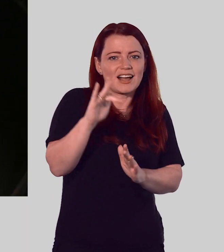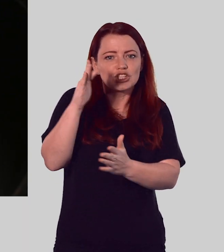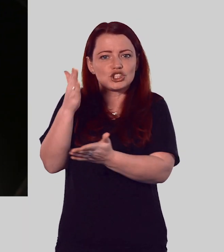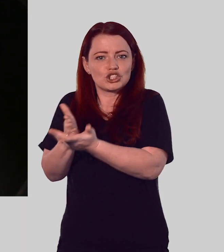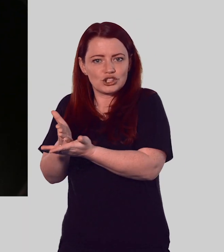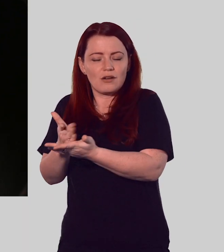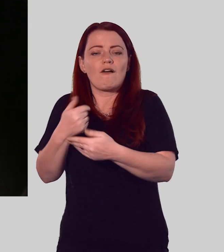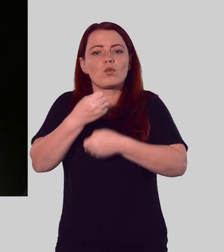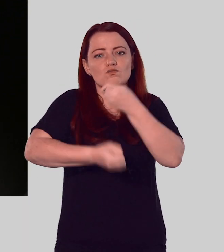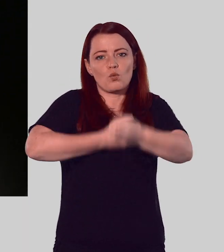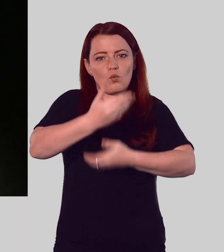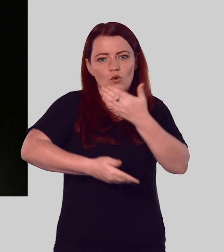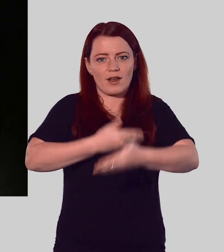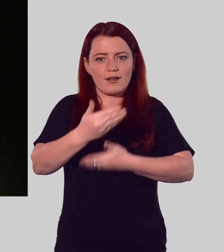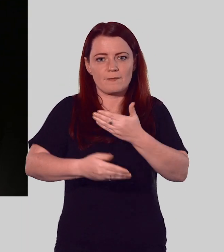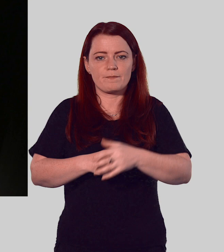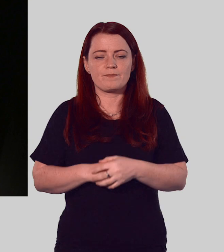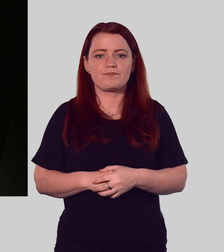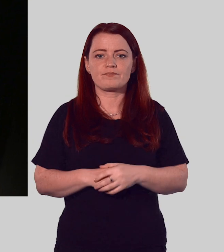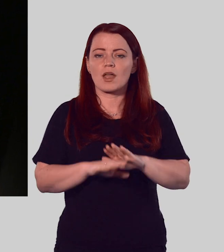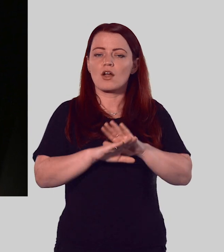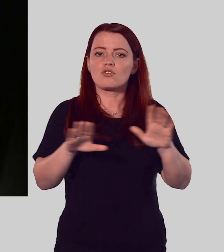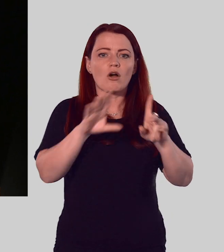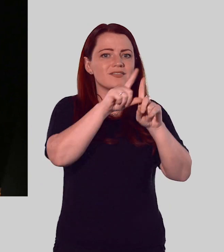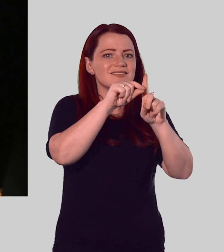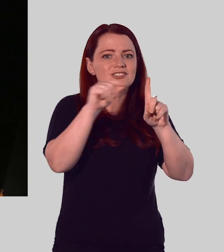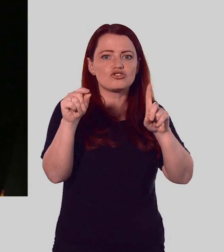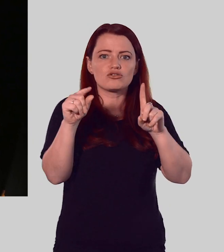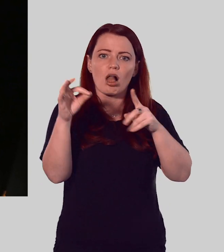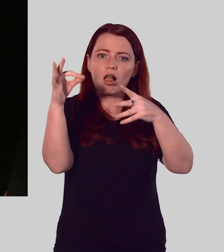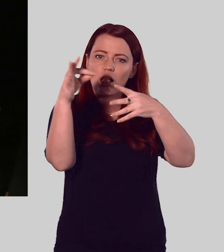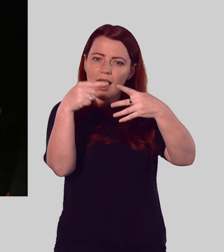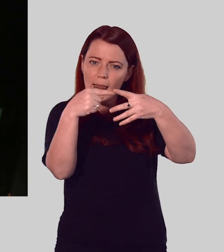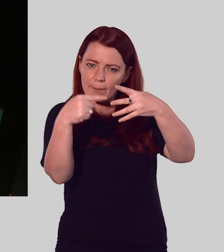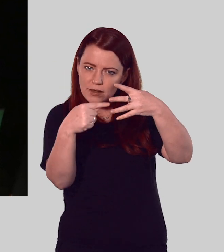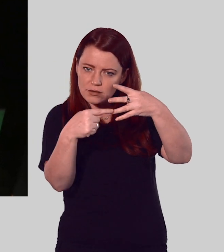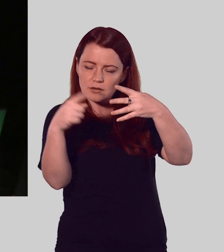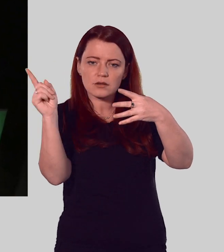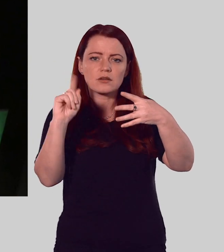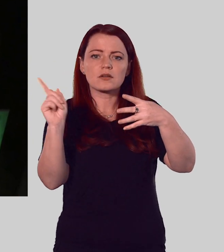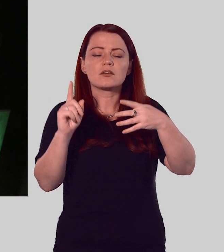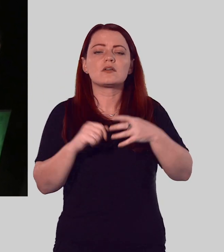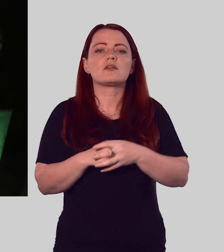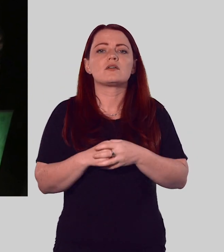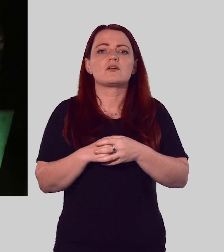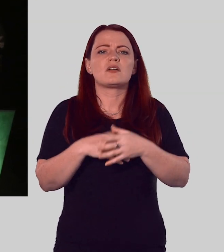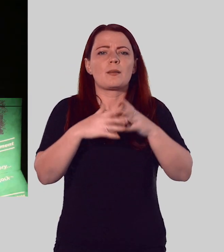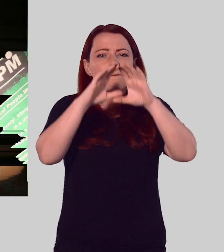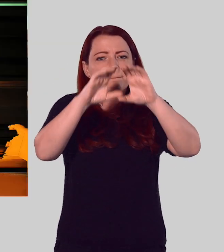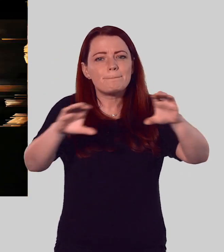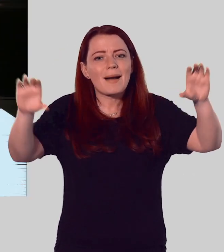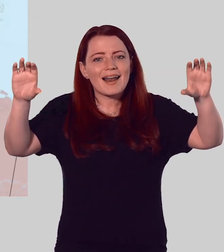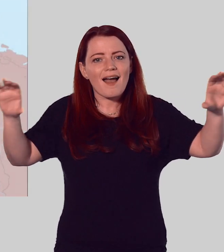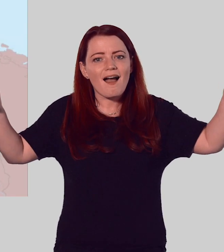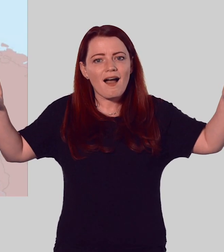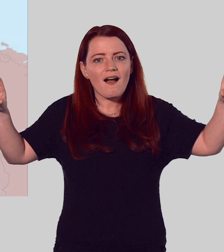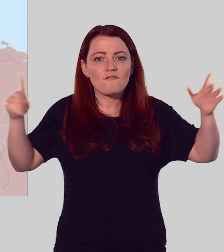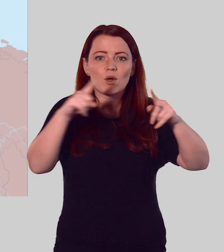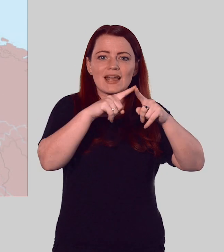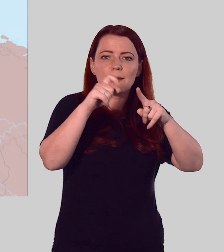A non-digital element present in the venue of the Continent Chop Chop show was a large banner for EPM and I was also